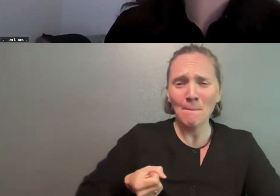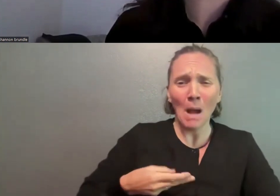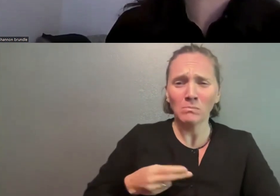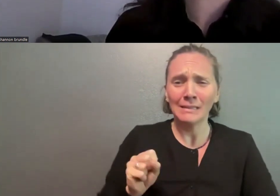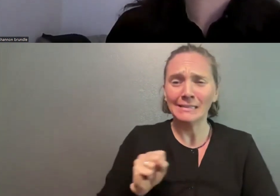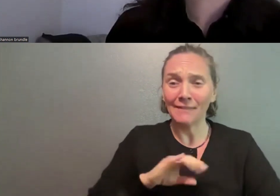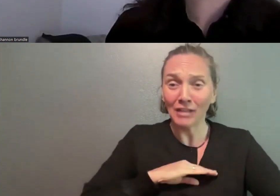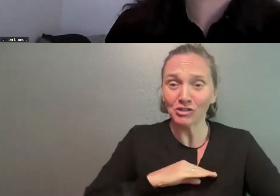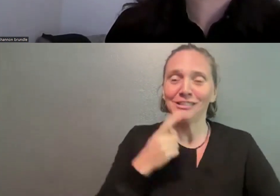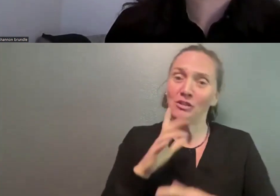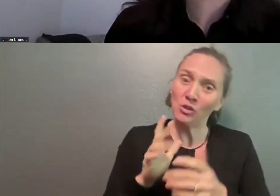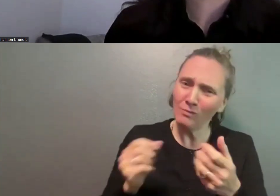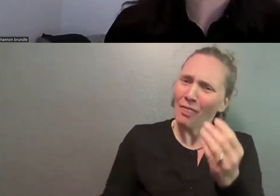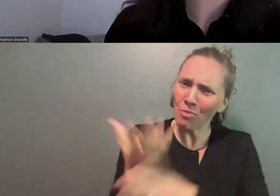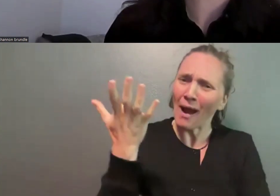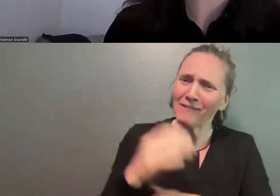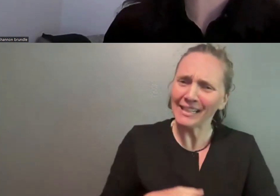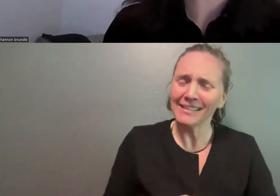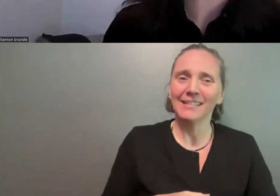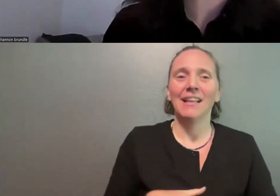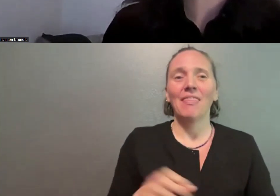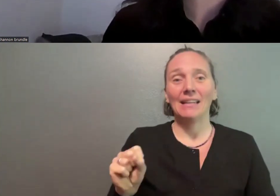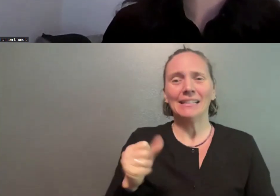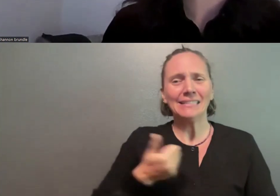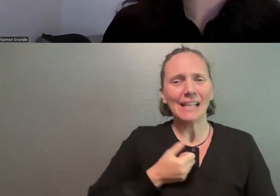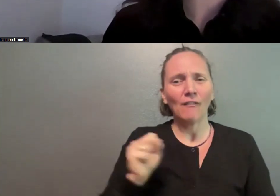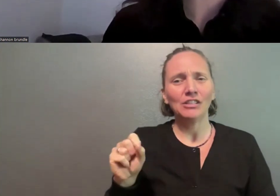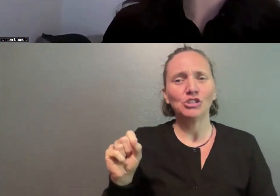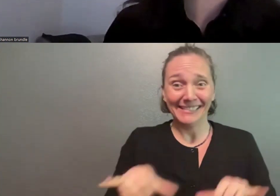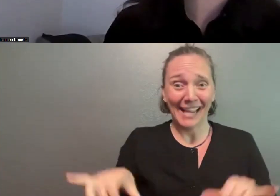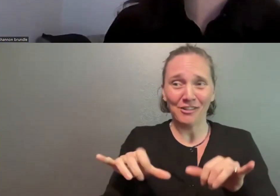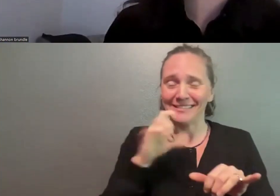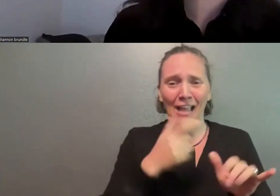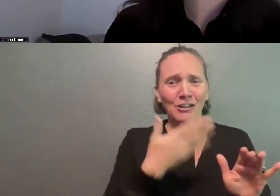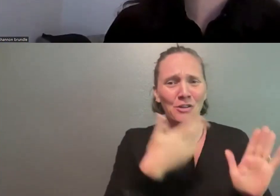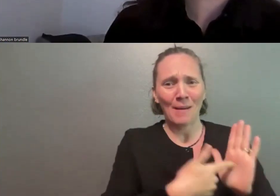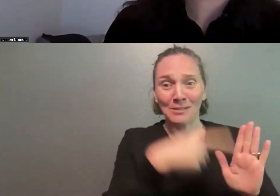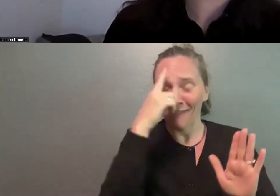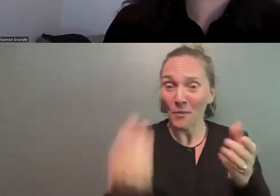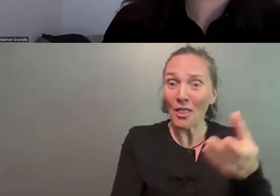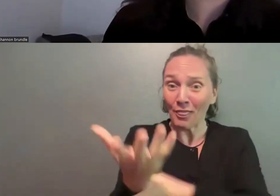And the self-sufficiency standard really doesn't represent what we need to thrive, represents what we need at the bare minimum.